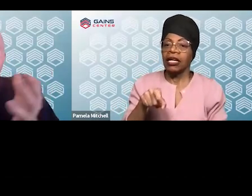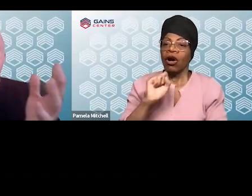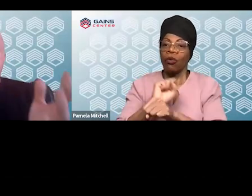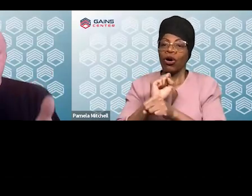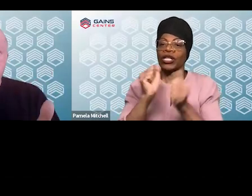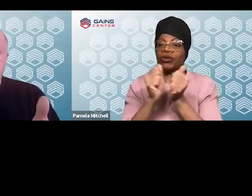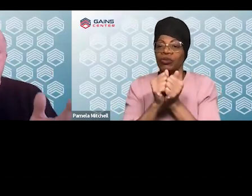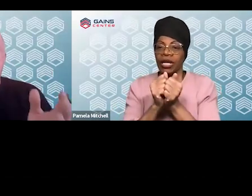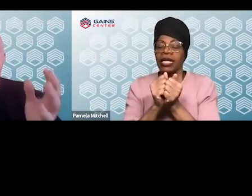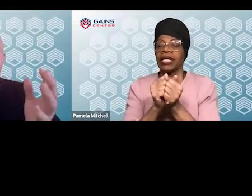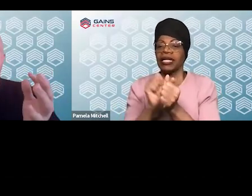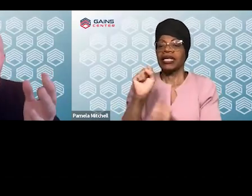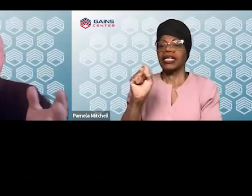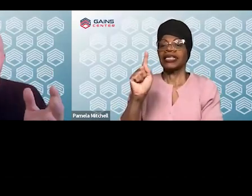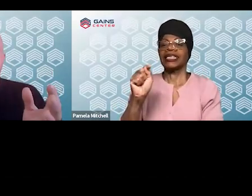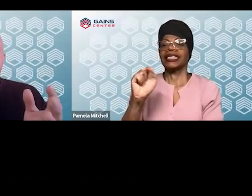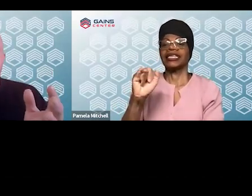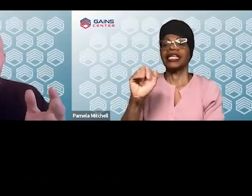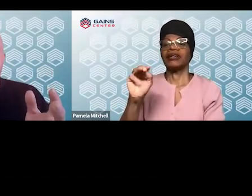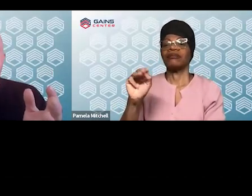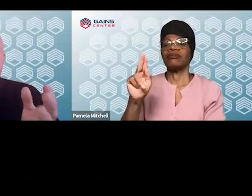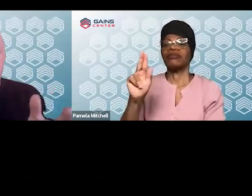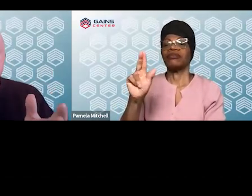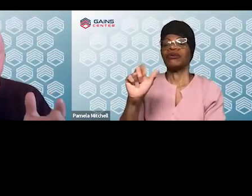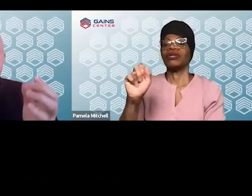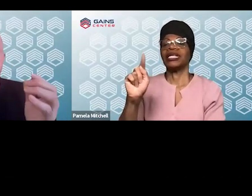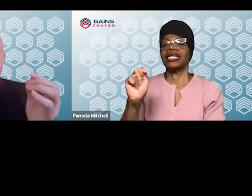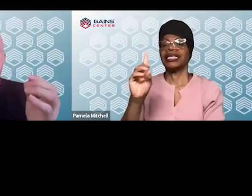And the preliminary experience we're having is very positive,